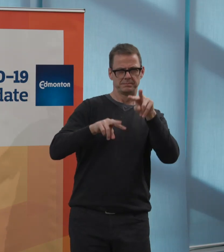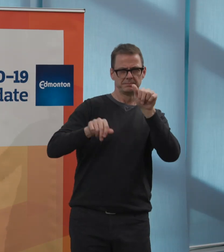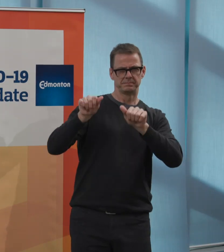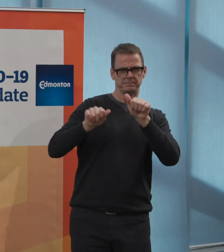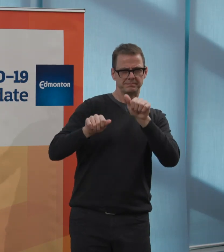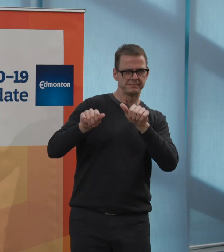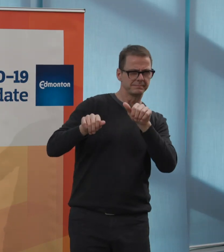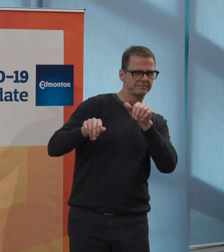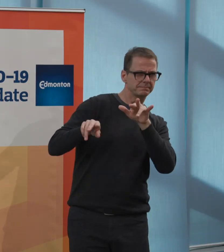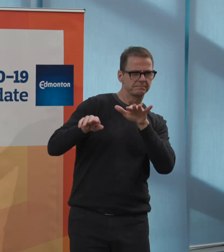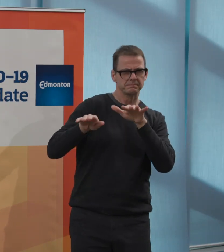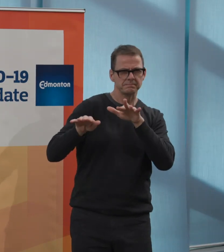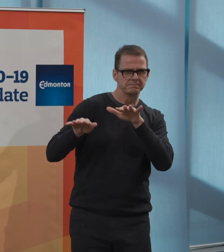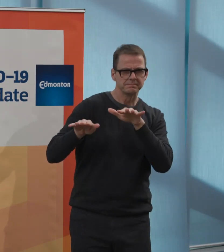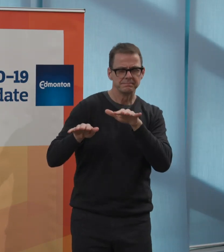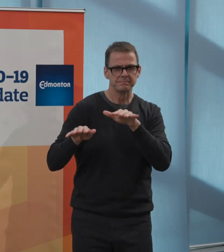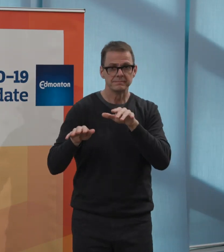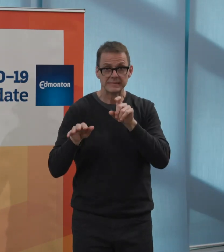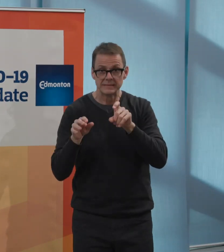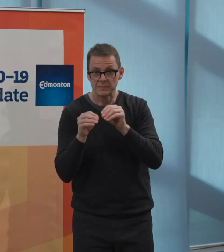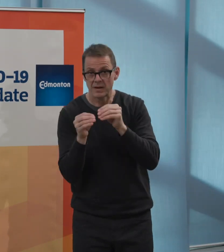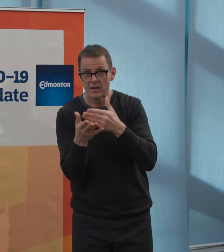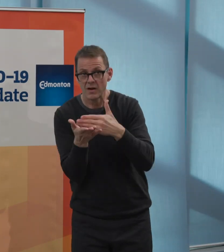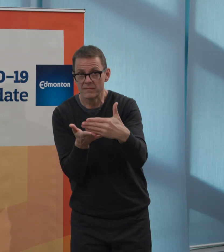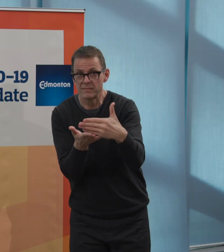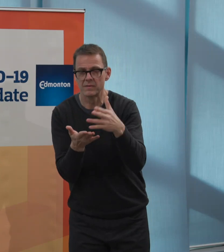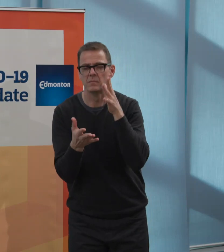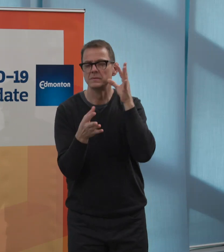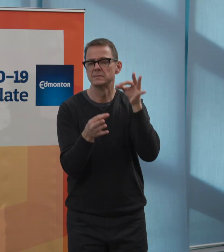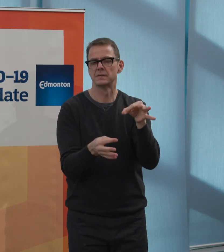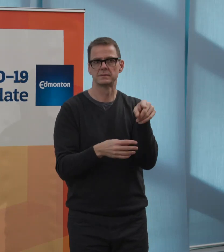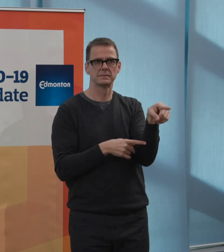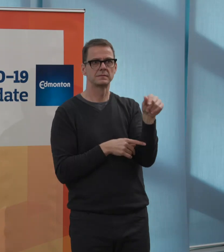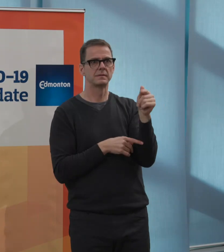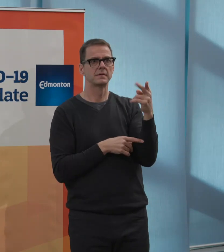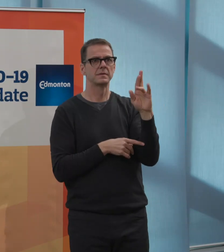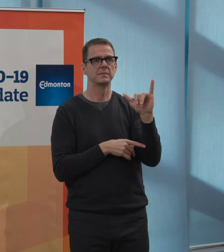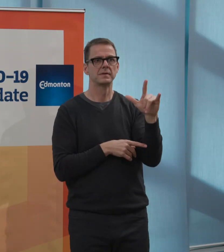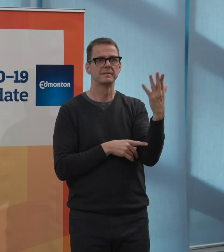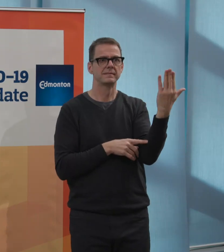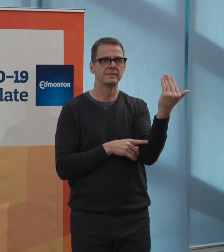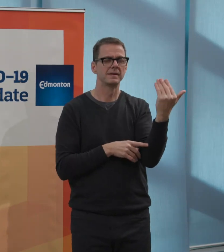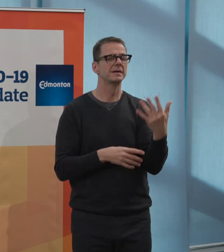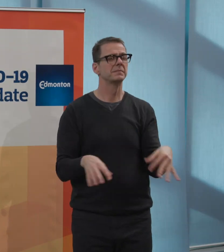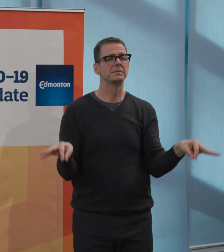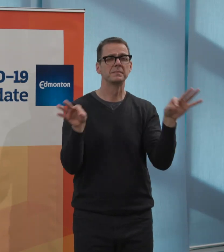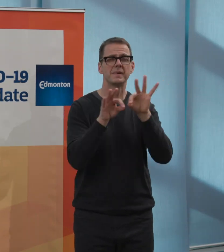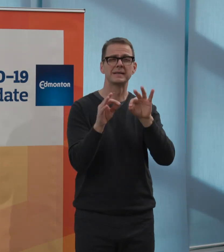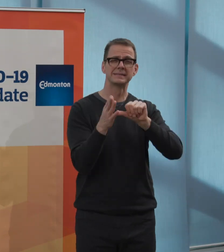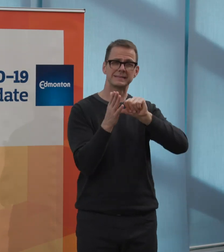and I want to emphasize that these are temporary layoffs as a result of the